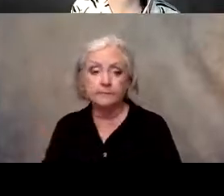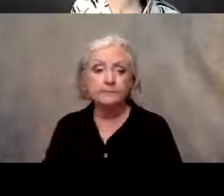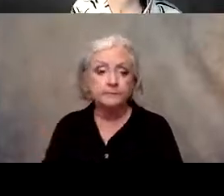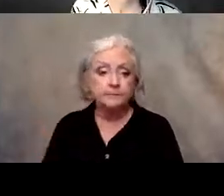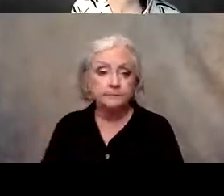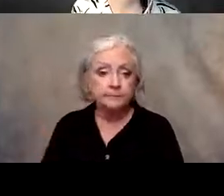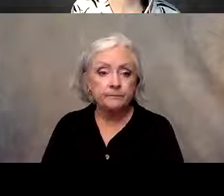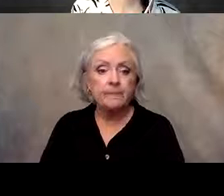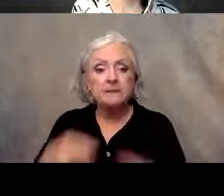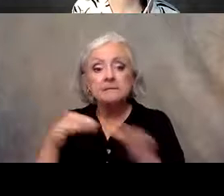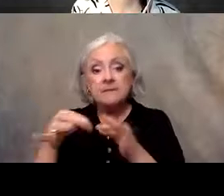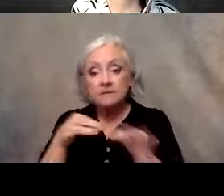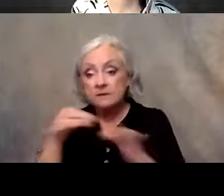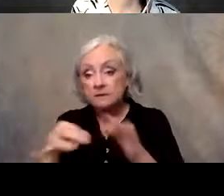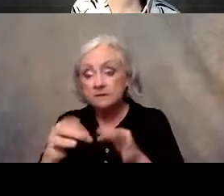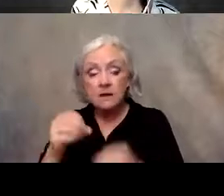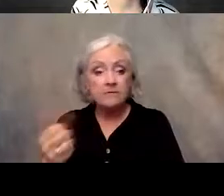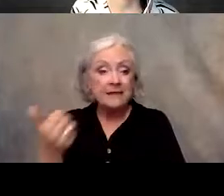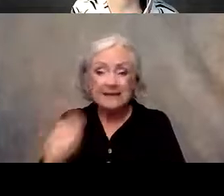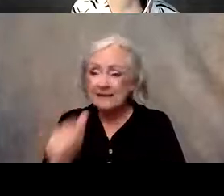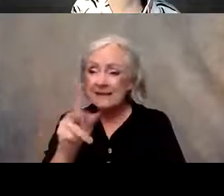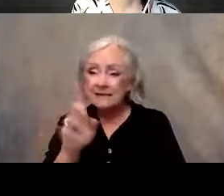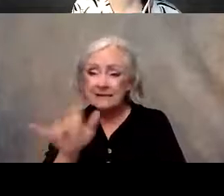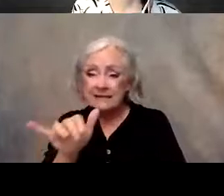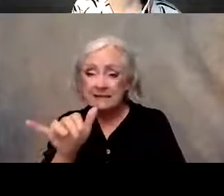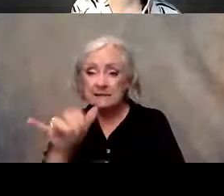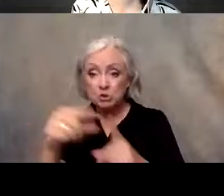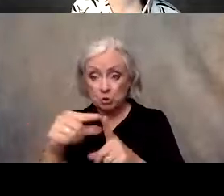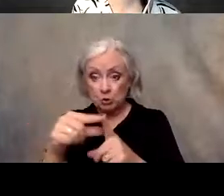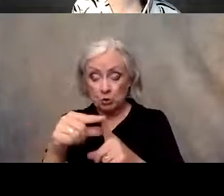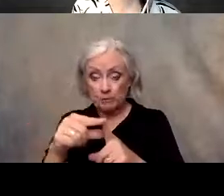Definitions of any key terms that can help the translation team